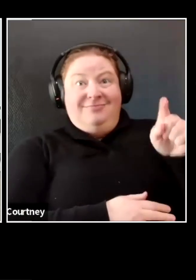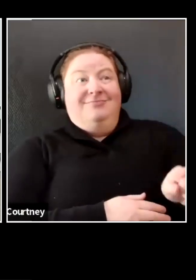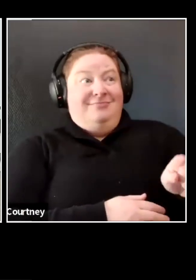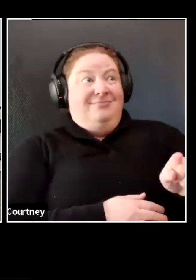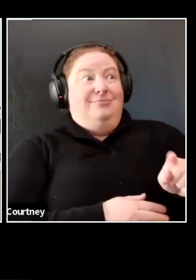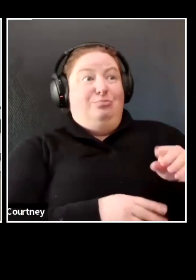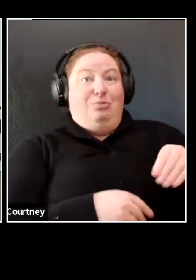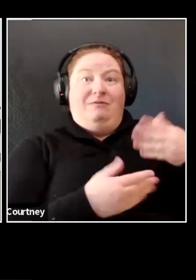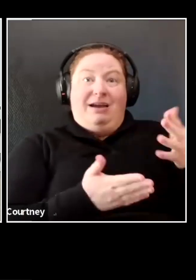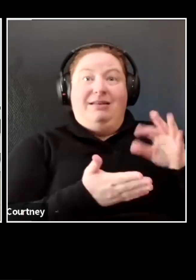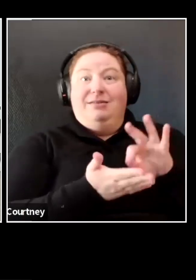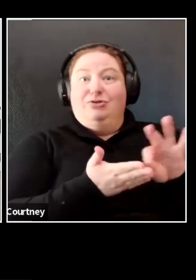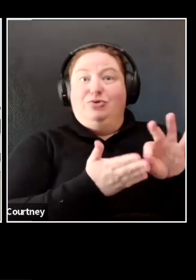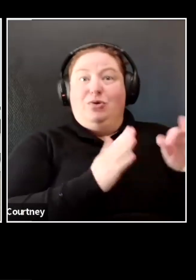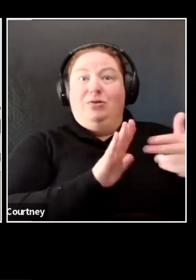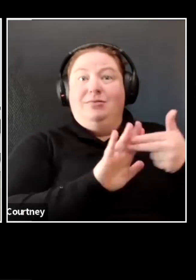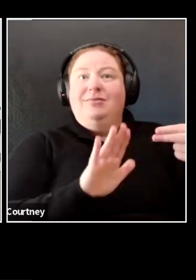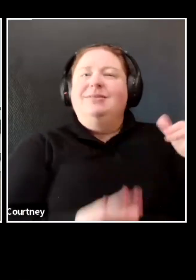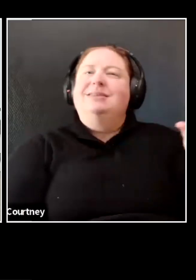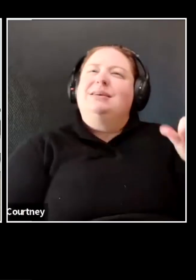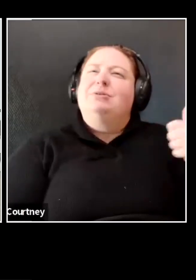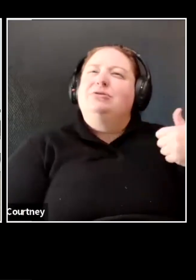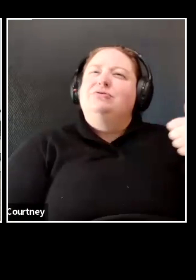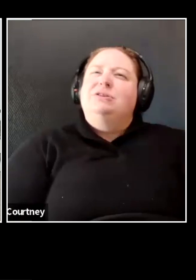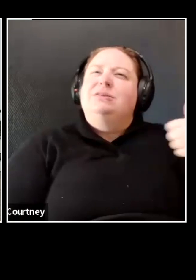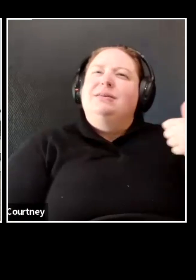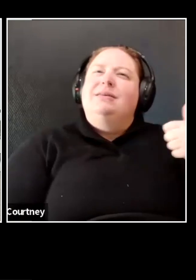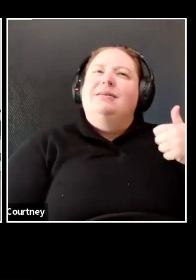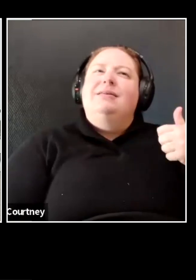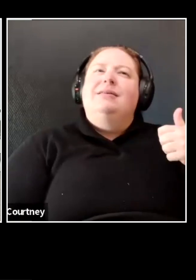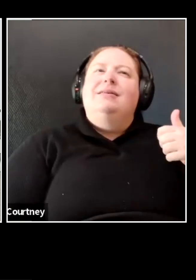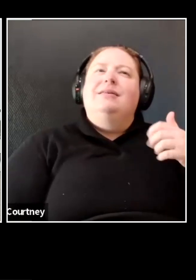just like those people that the Transportation Institute of Texas come out once a year and say,